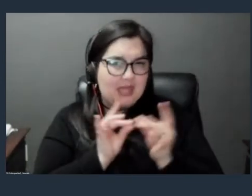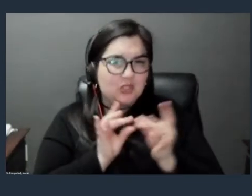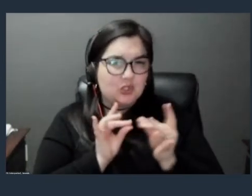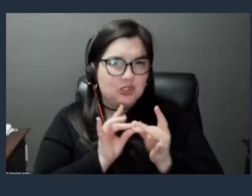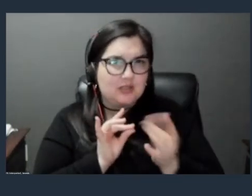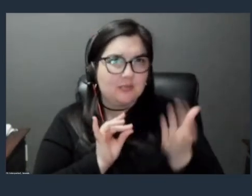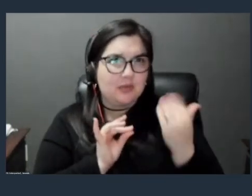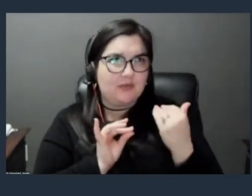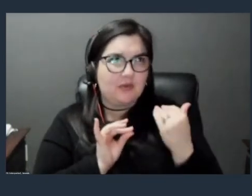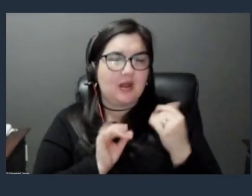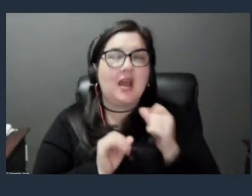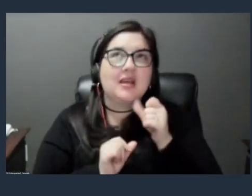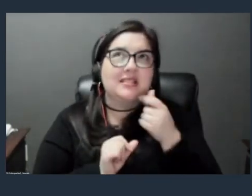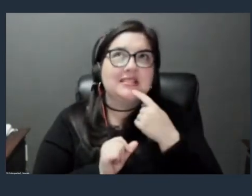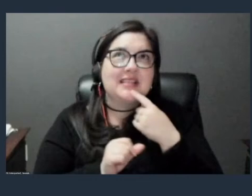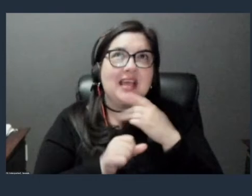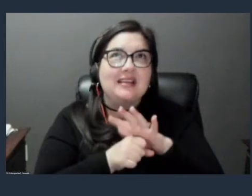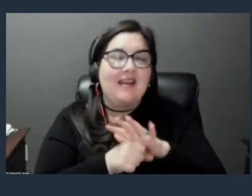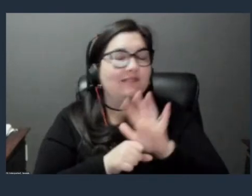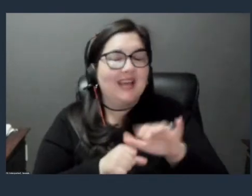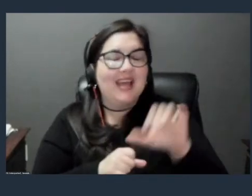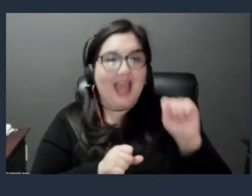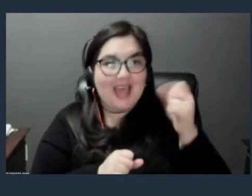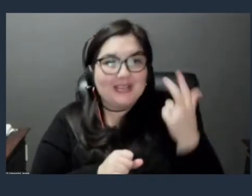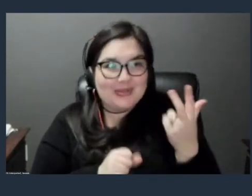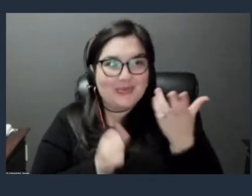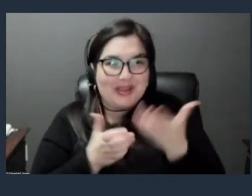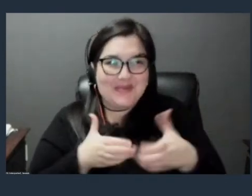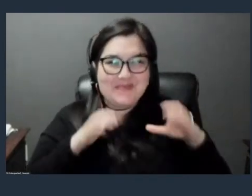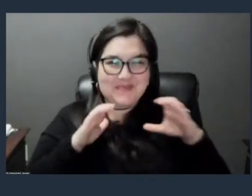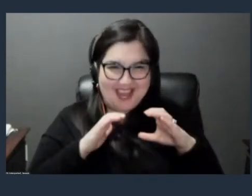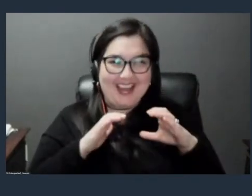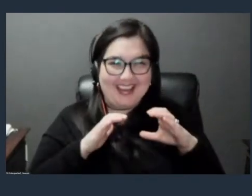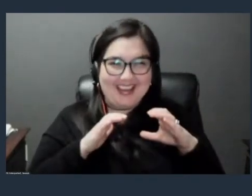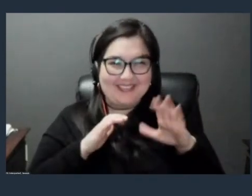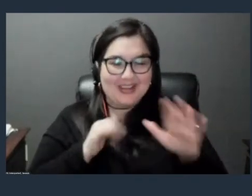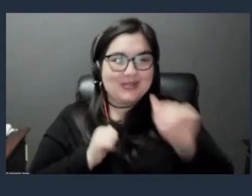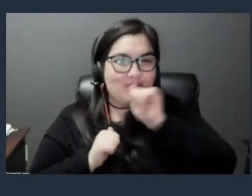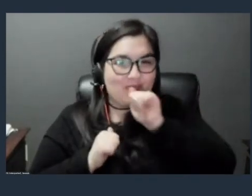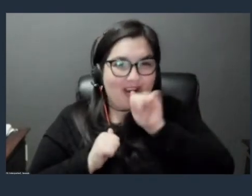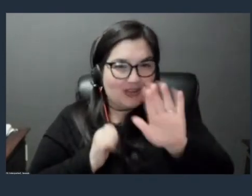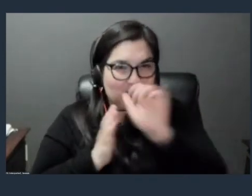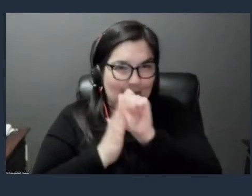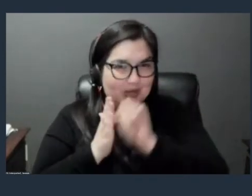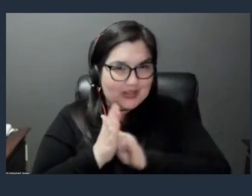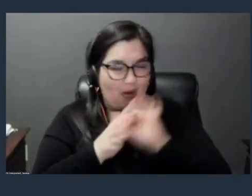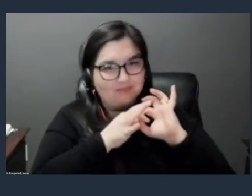your S3 three bucket is private to your account, it's local to your account, it's only accessible within your account